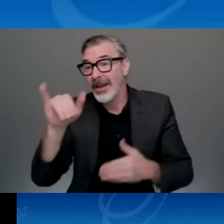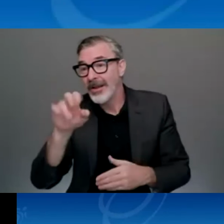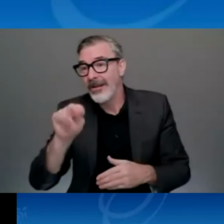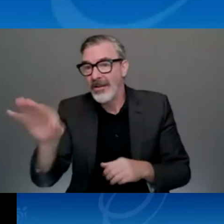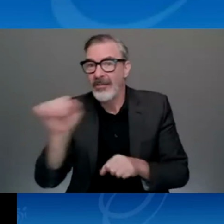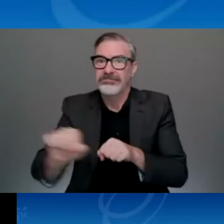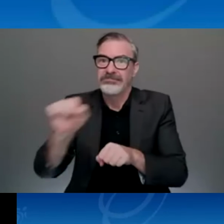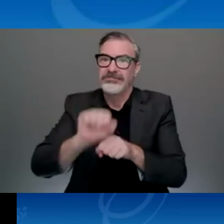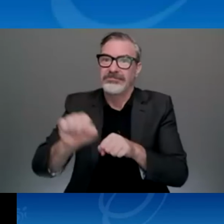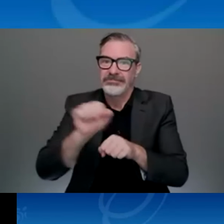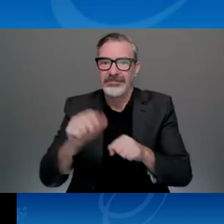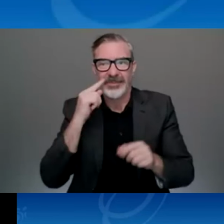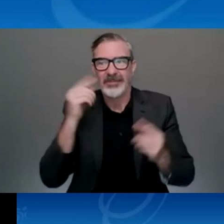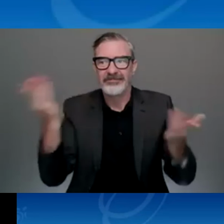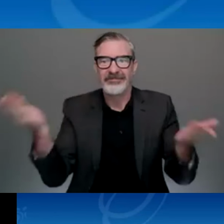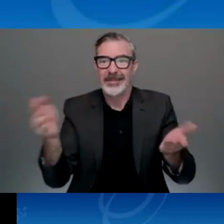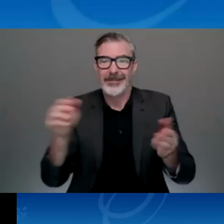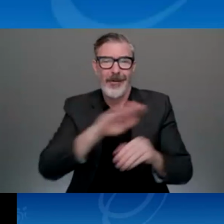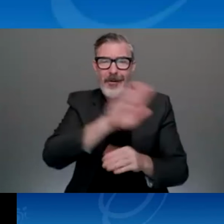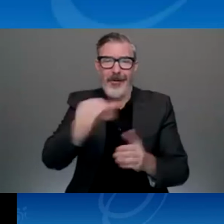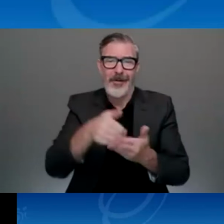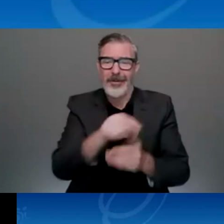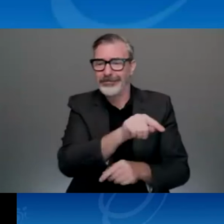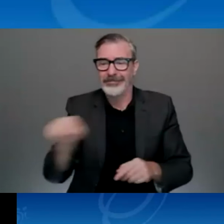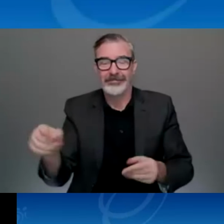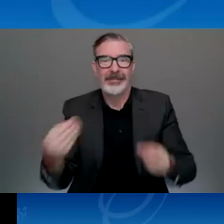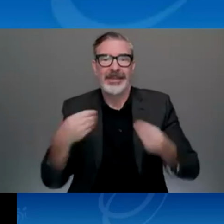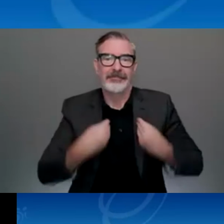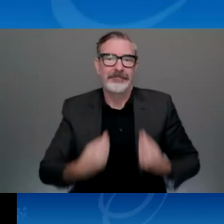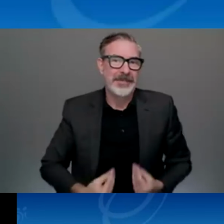The people on this panel really inspire me and give me hope.